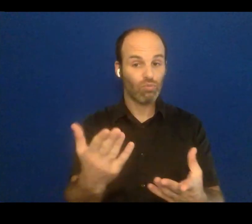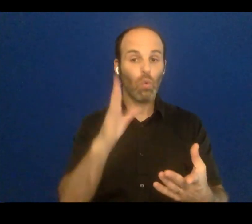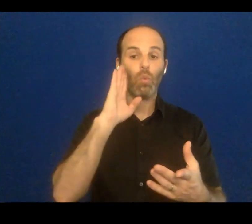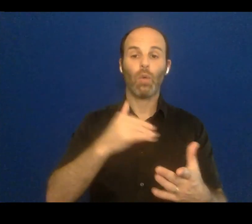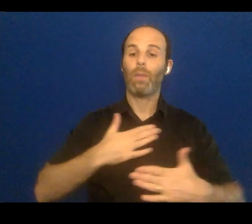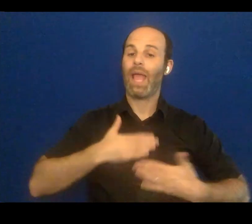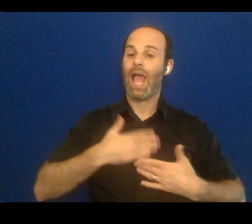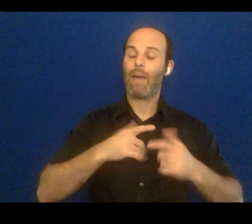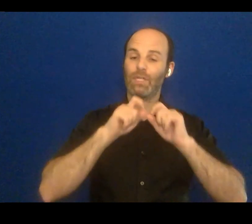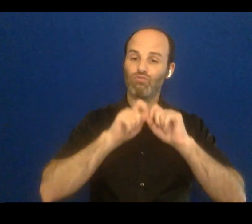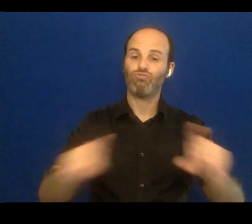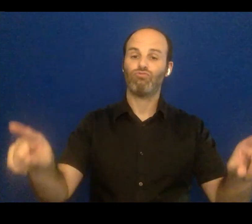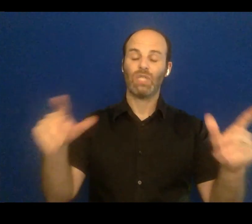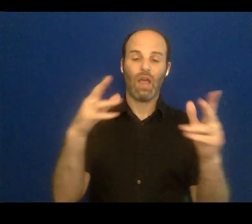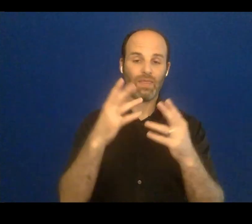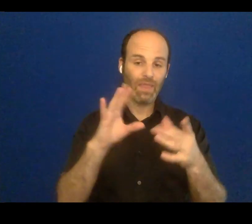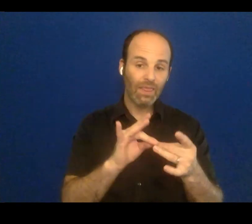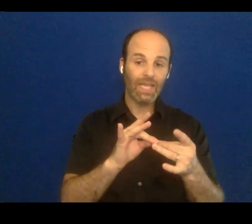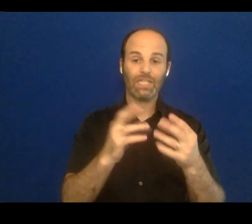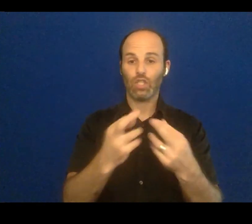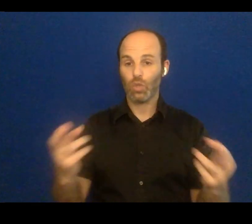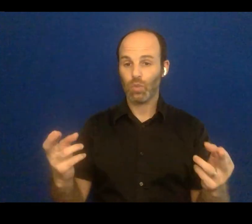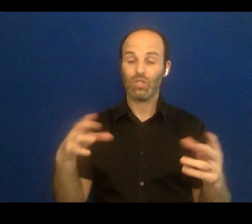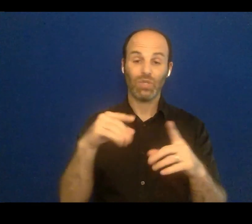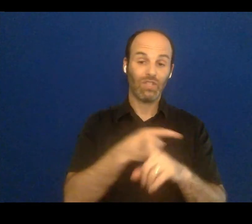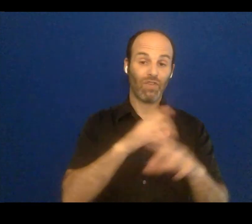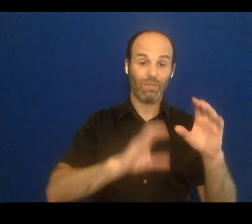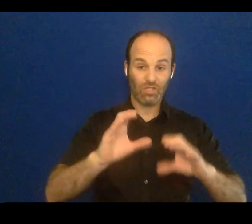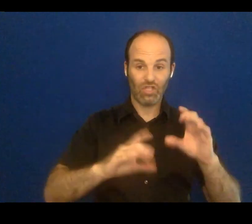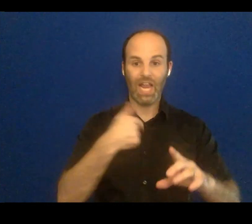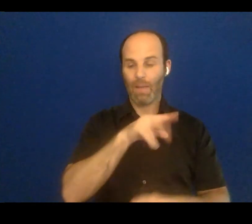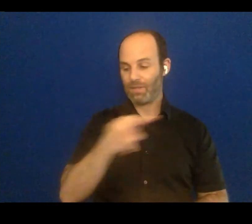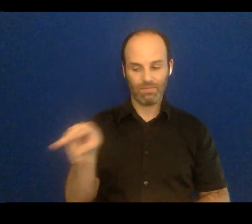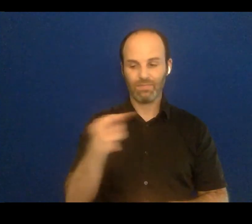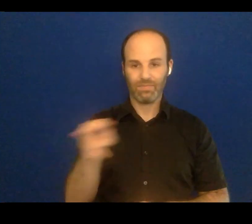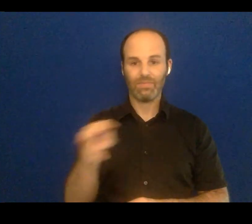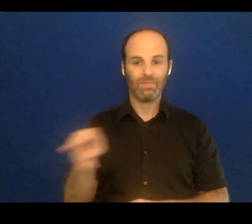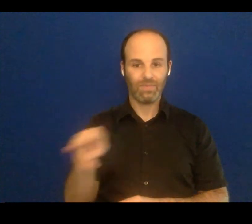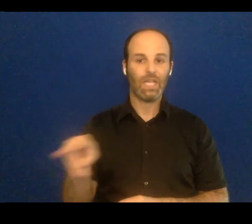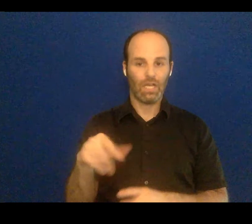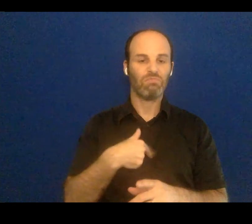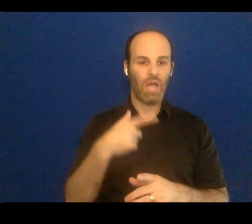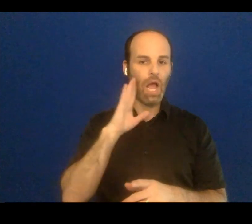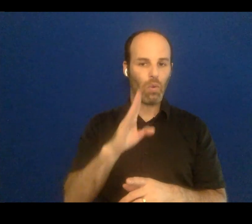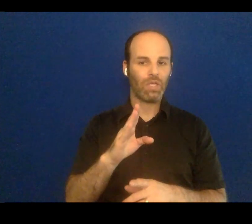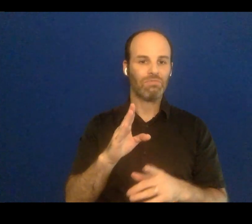OF THE LINKS AND RESOURCES THAT WERE SHARED IN THE CHAT.